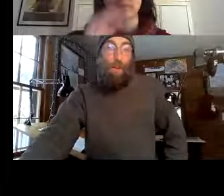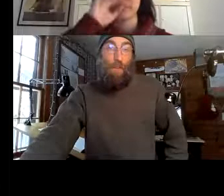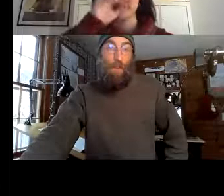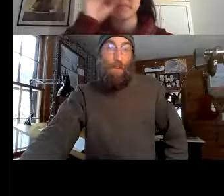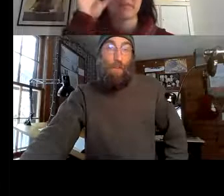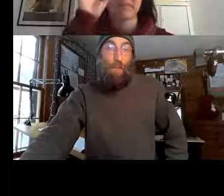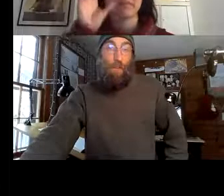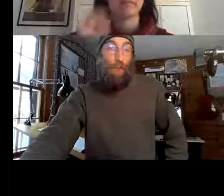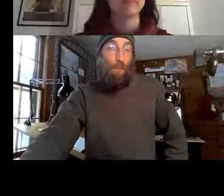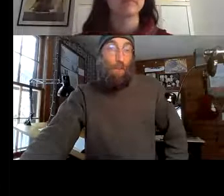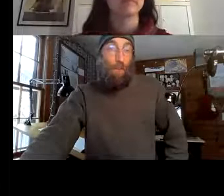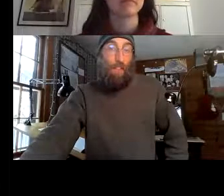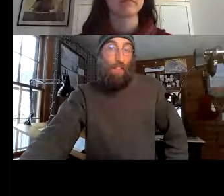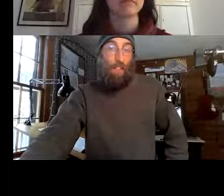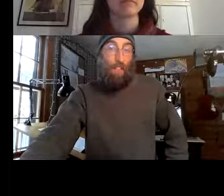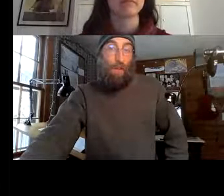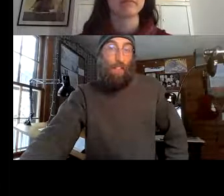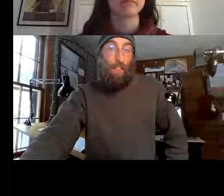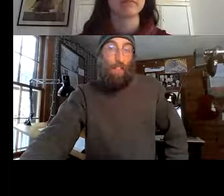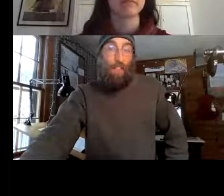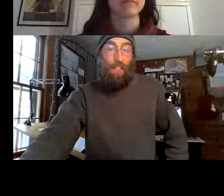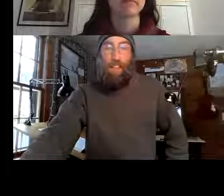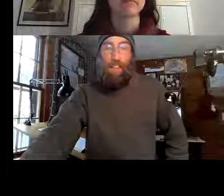folks think about the NEw DRAFT QUOTA (Thanks to the president!)"